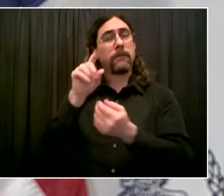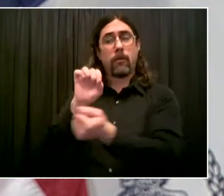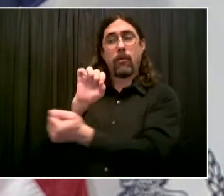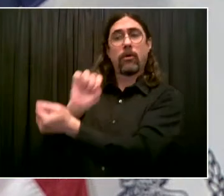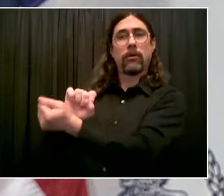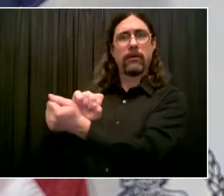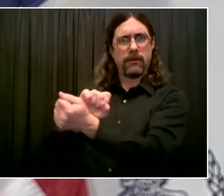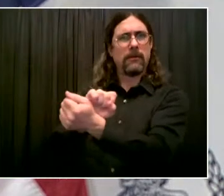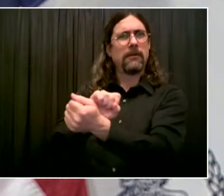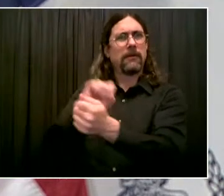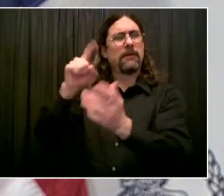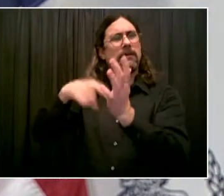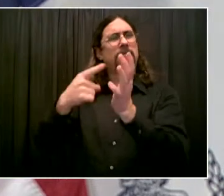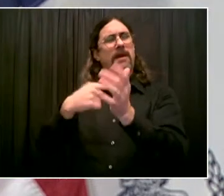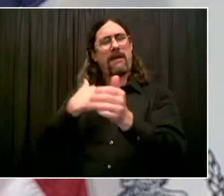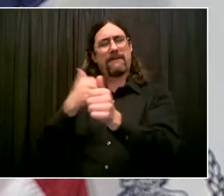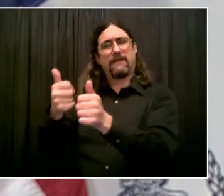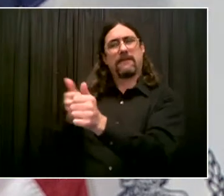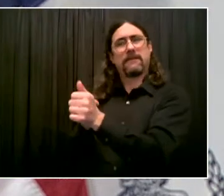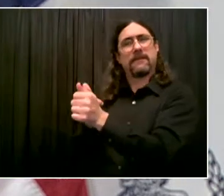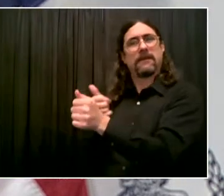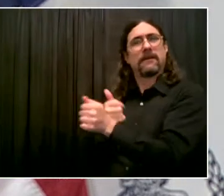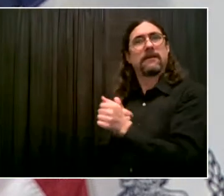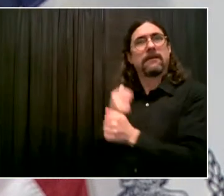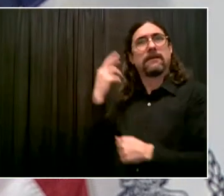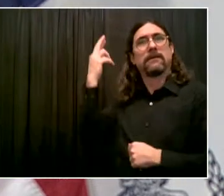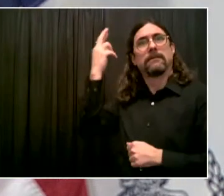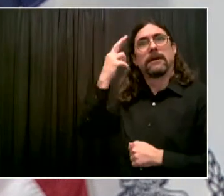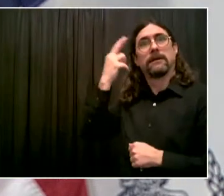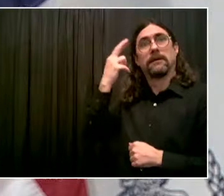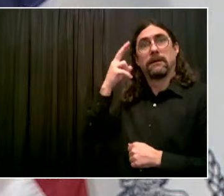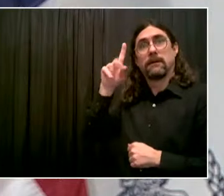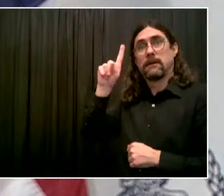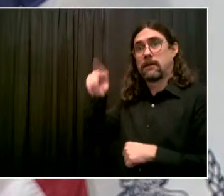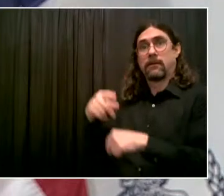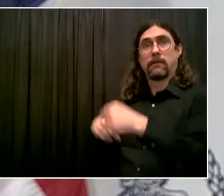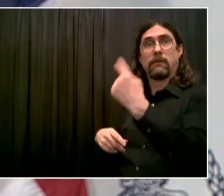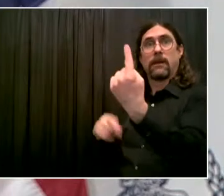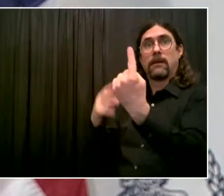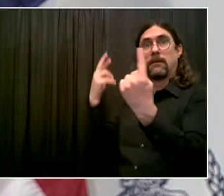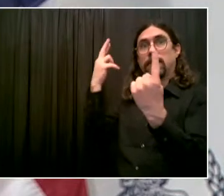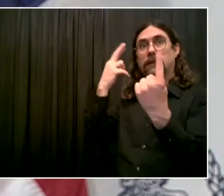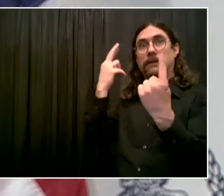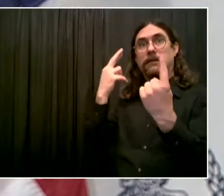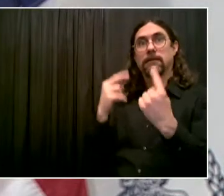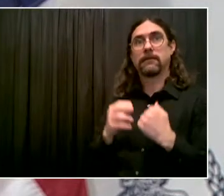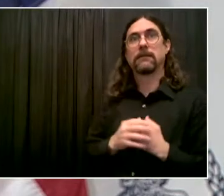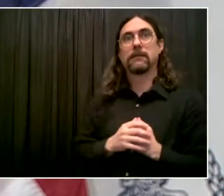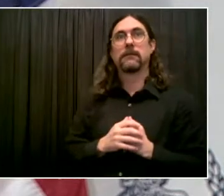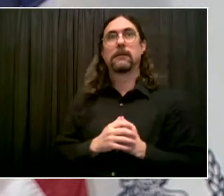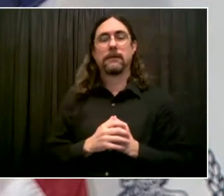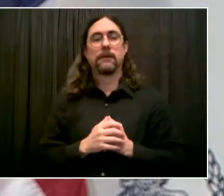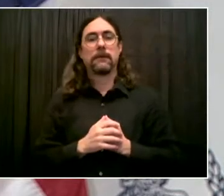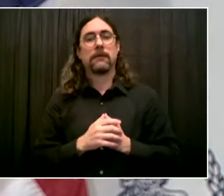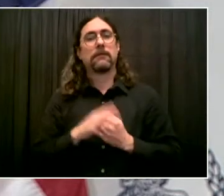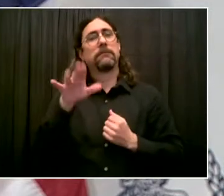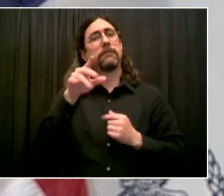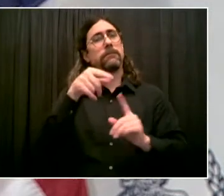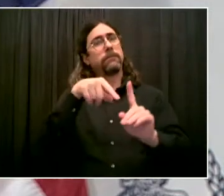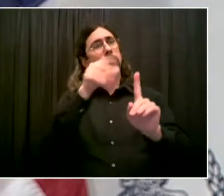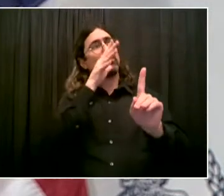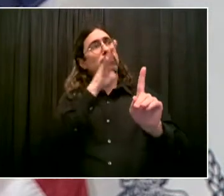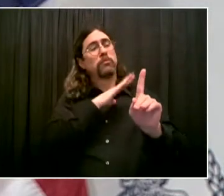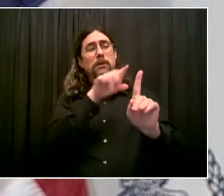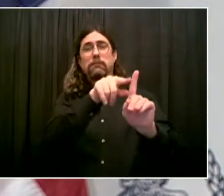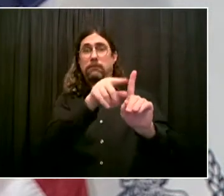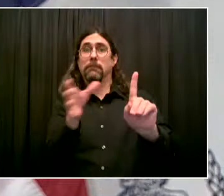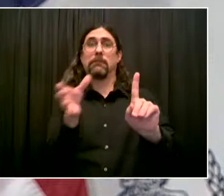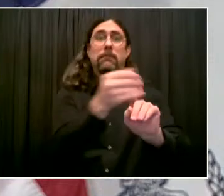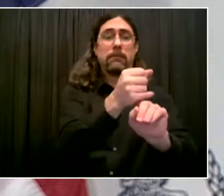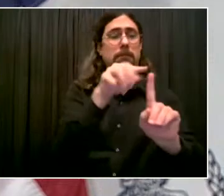CAUTION, THERE